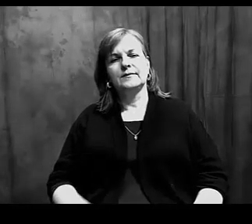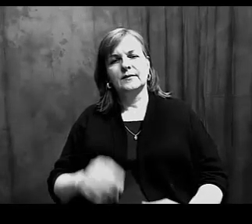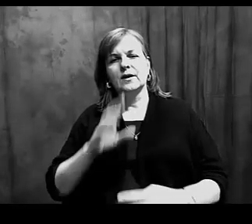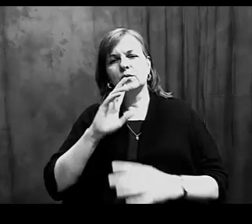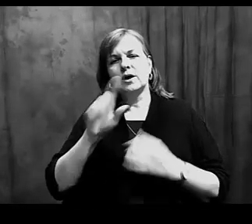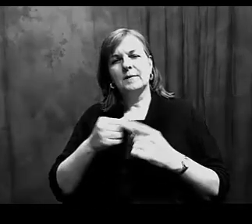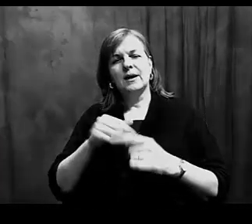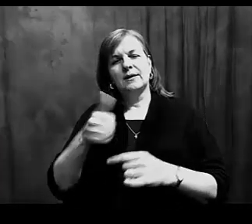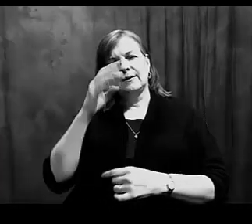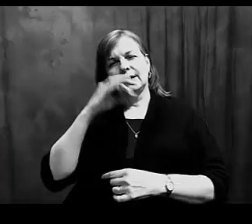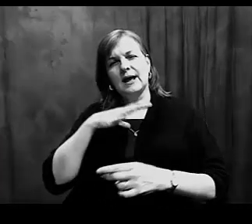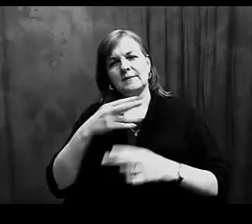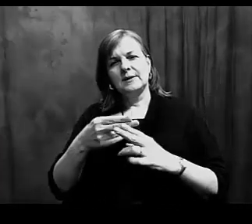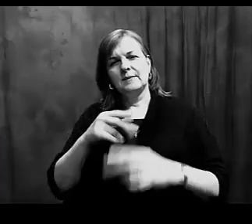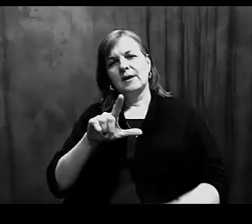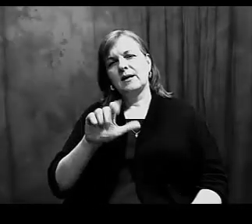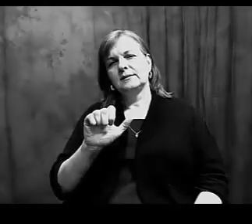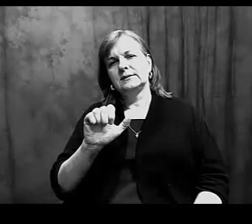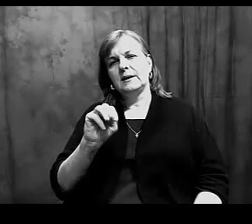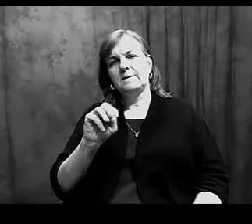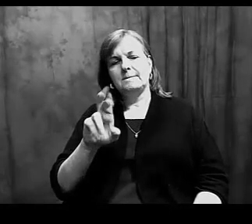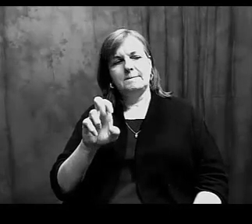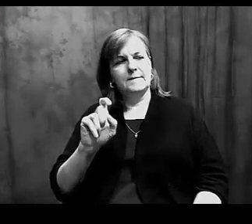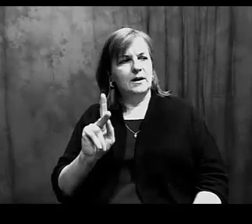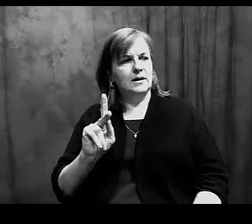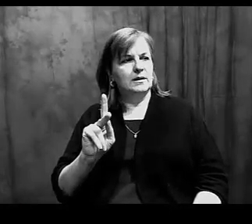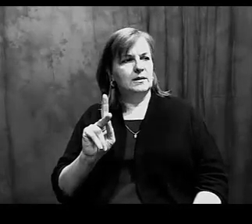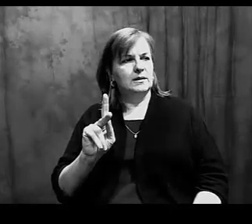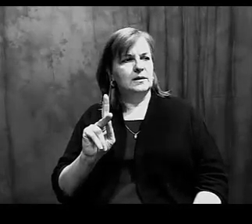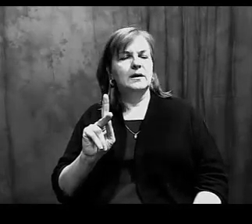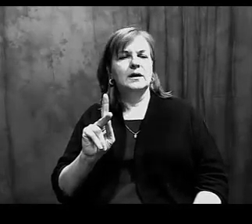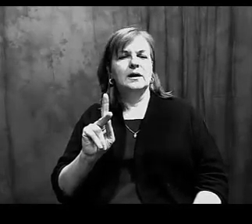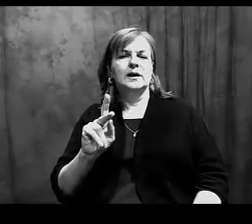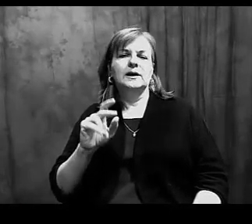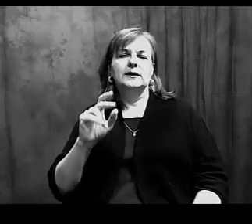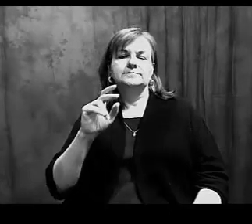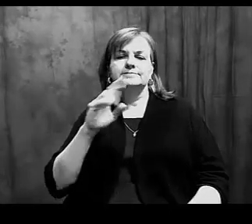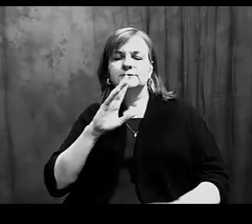we will look at a guy named Lamark who worked a lot with